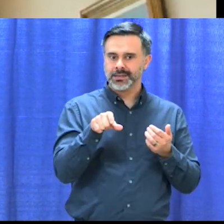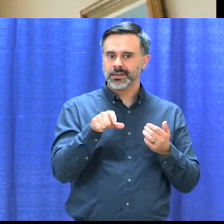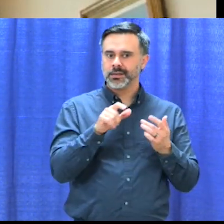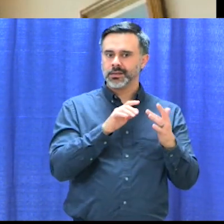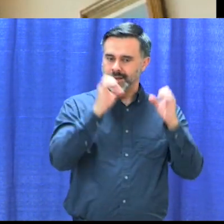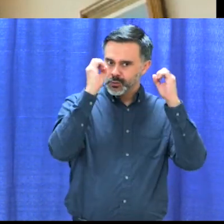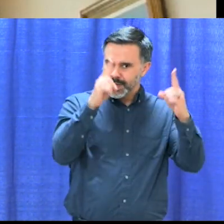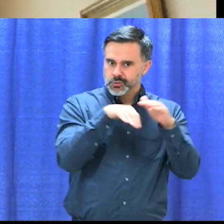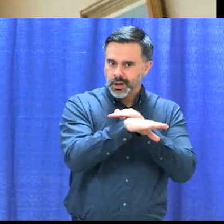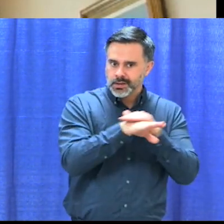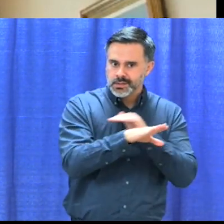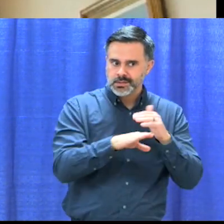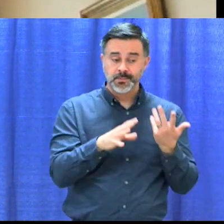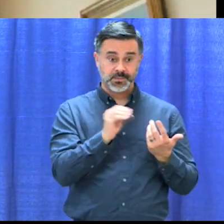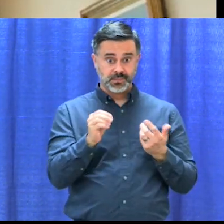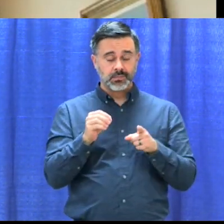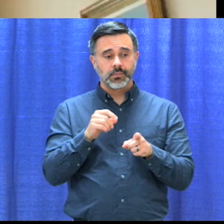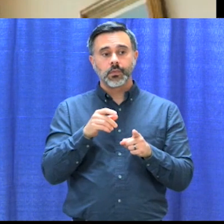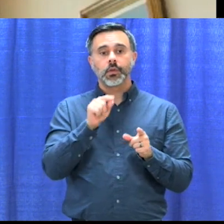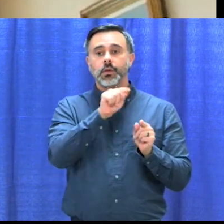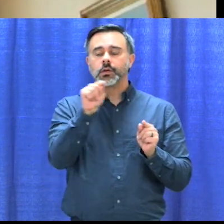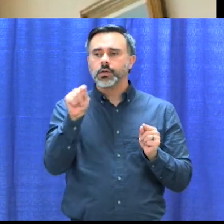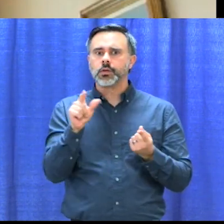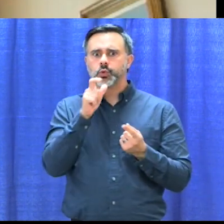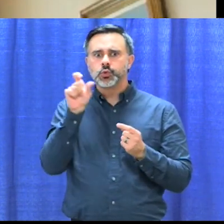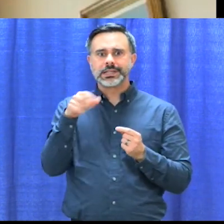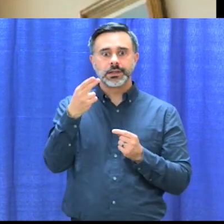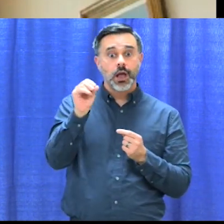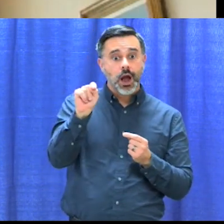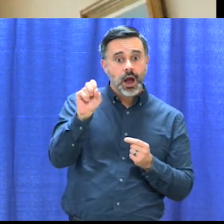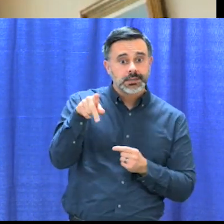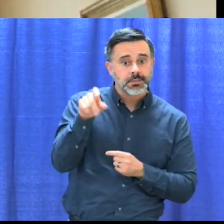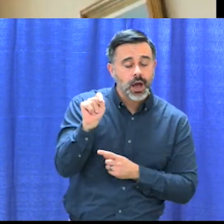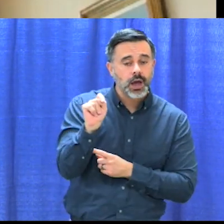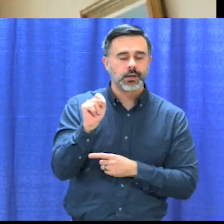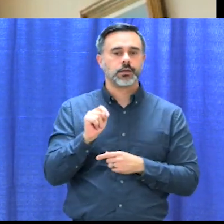of children being left behind. That's one of my questions.